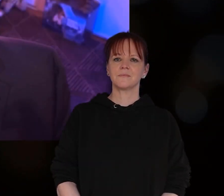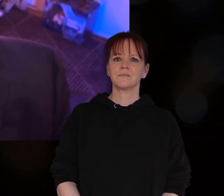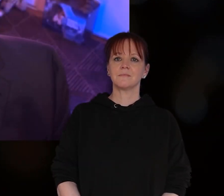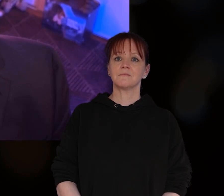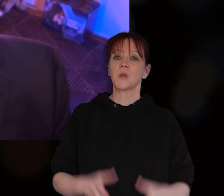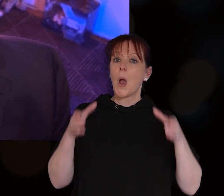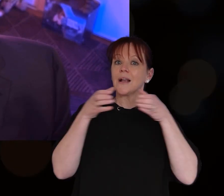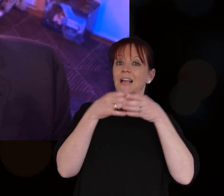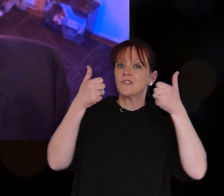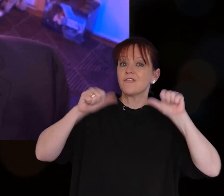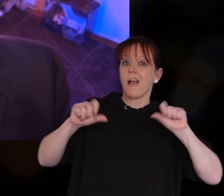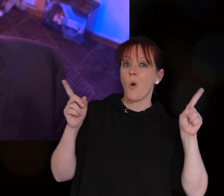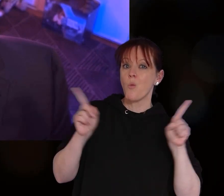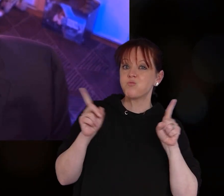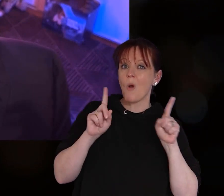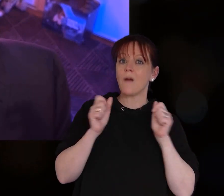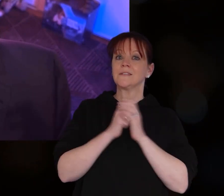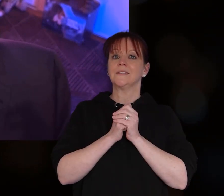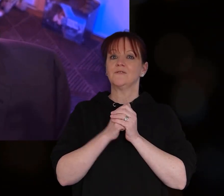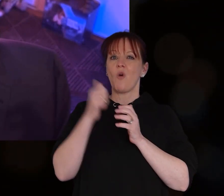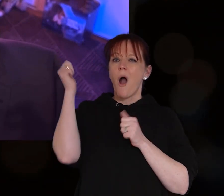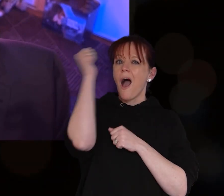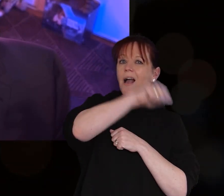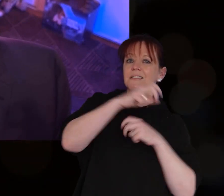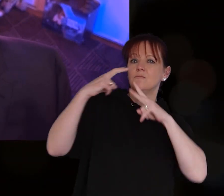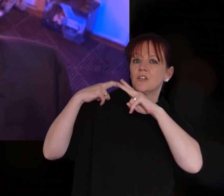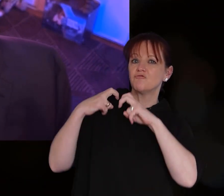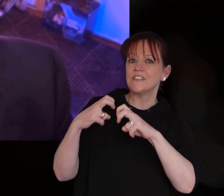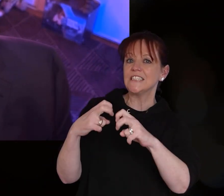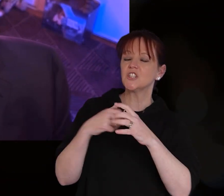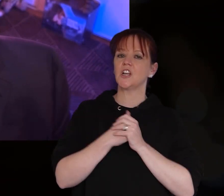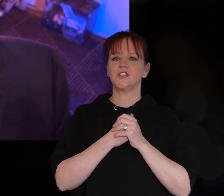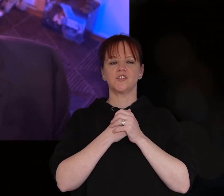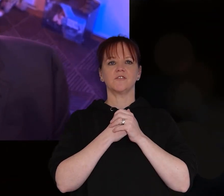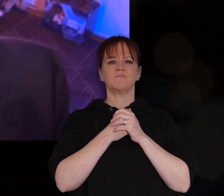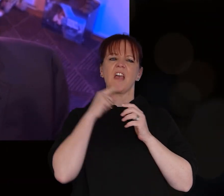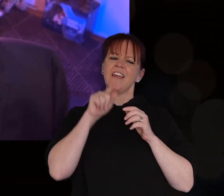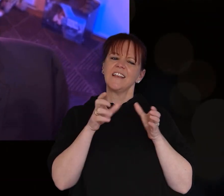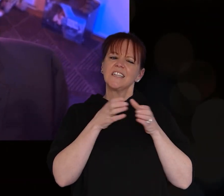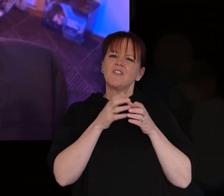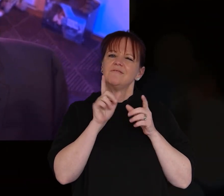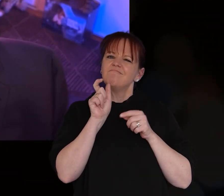Our next category is for academic research. This category is a bit different to the others,